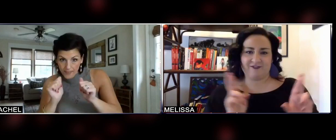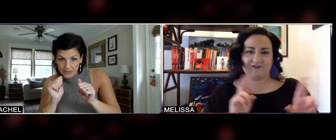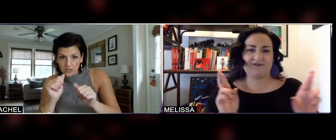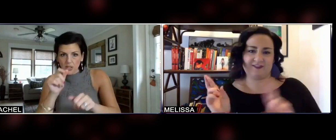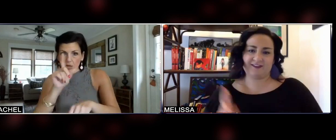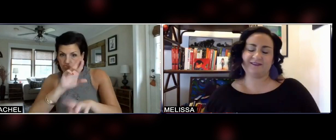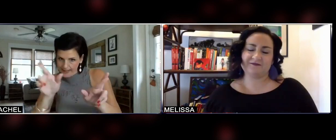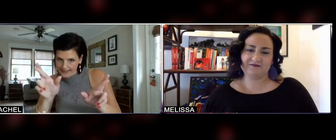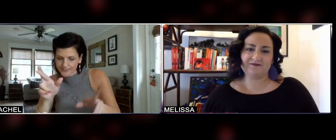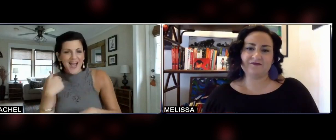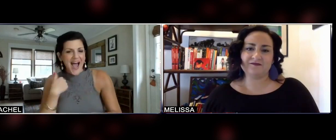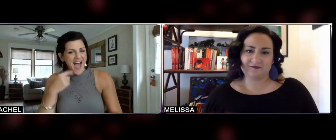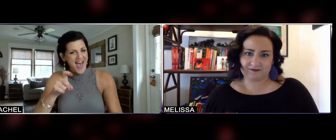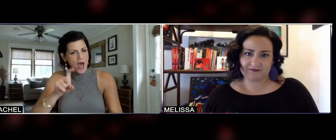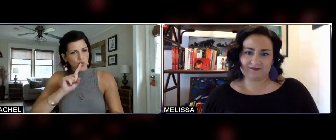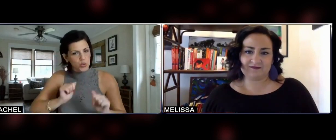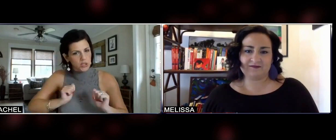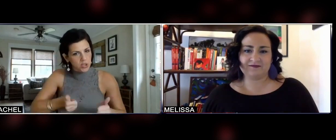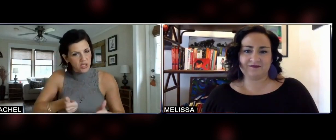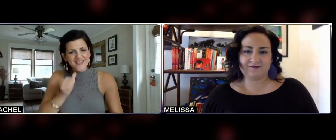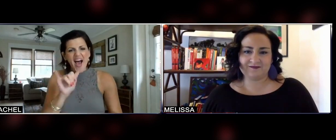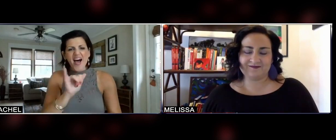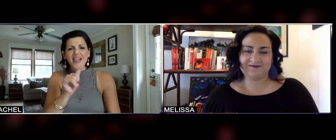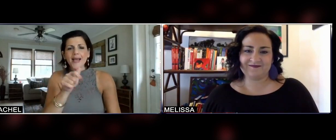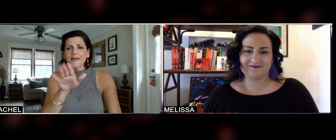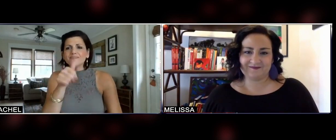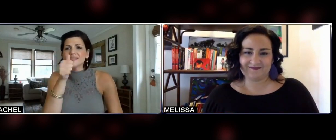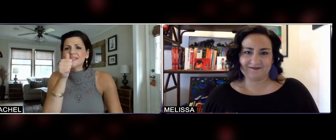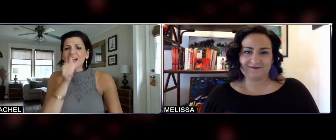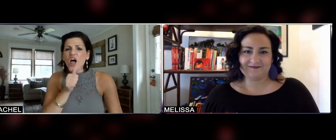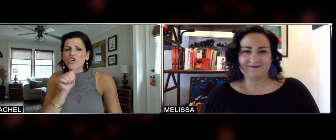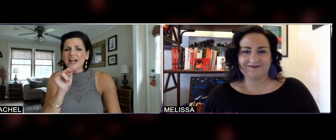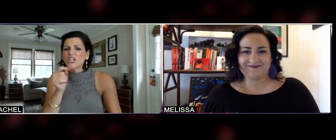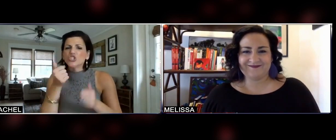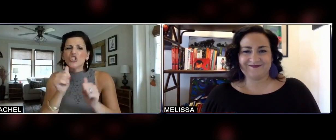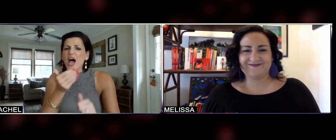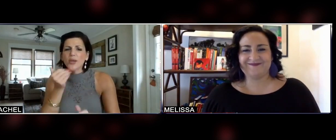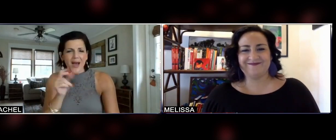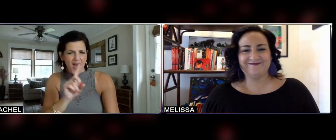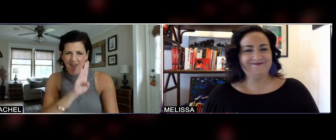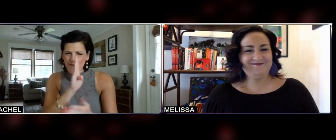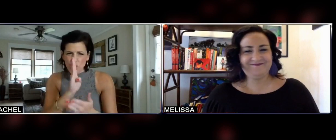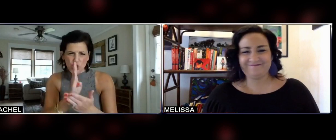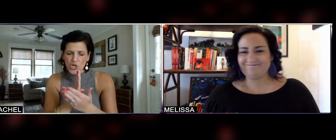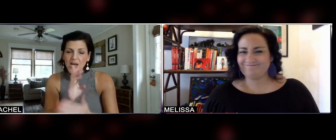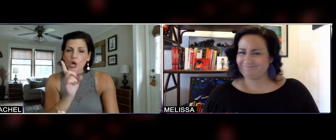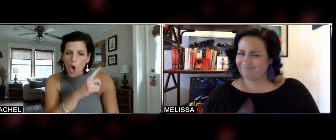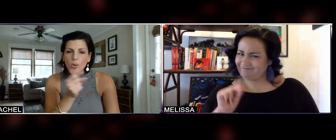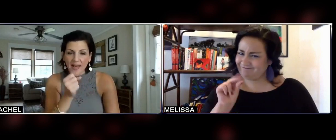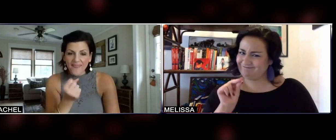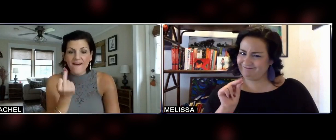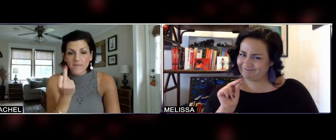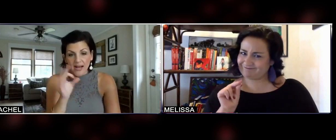It's not like she needs to tolerate it and try her best. Never do that.